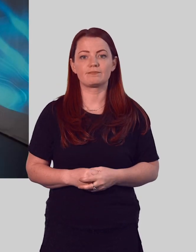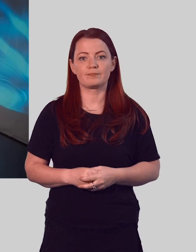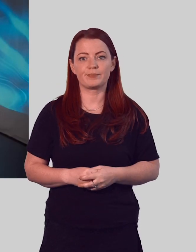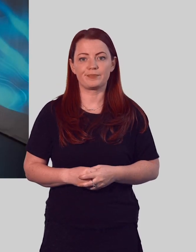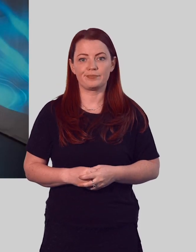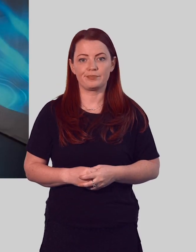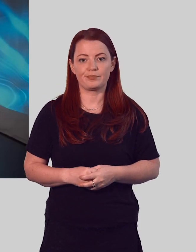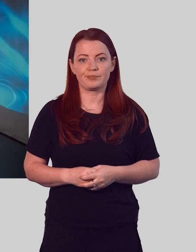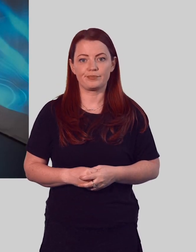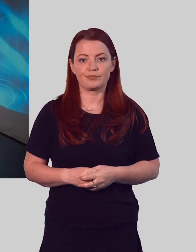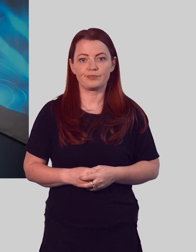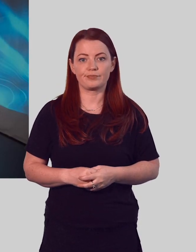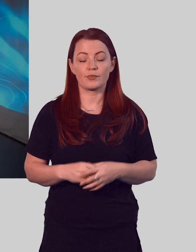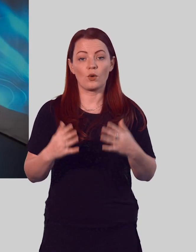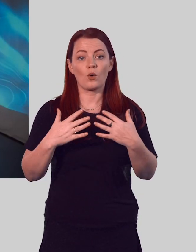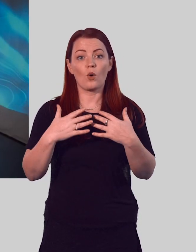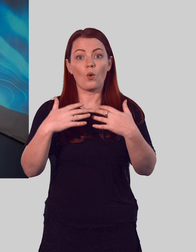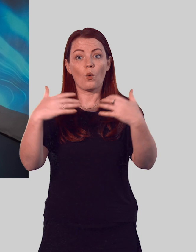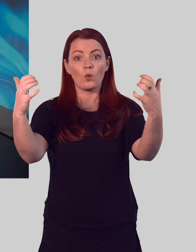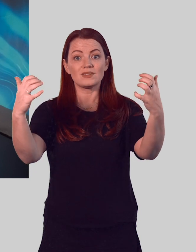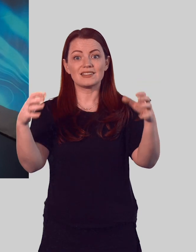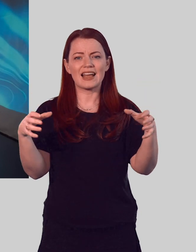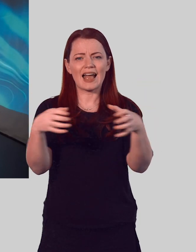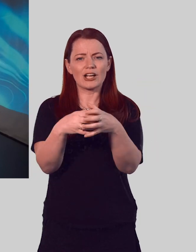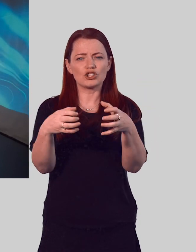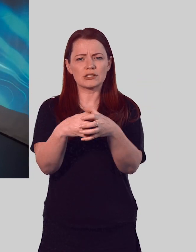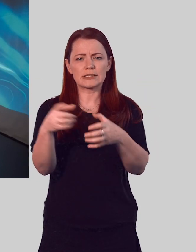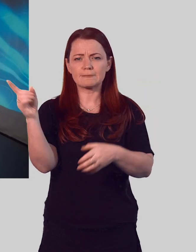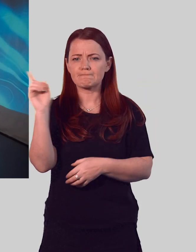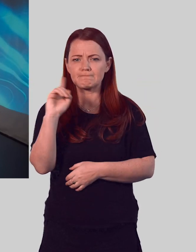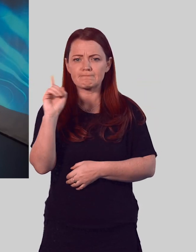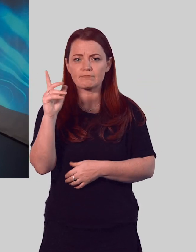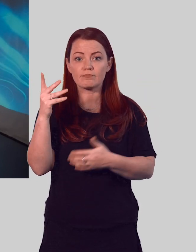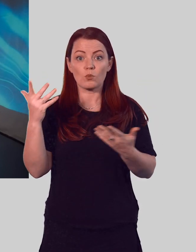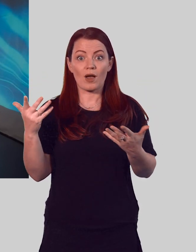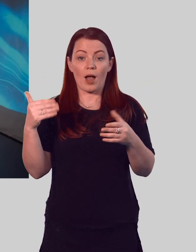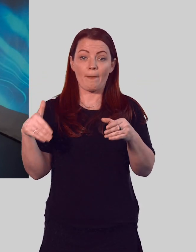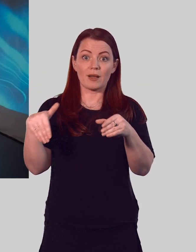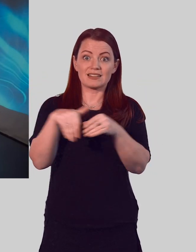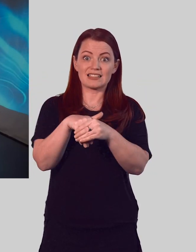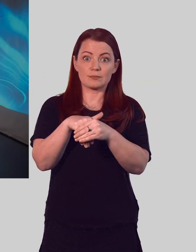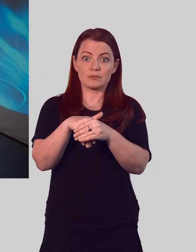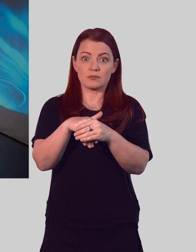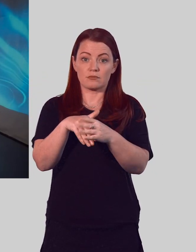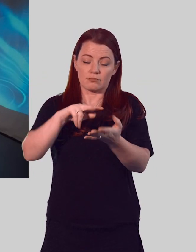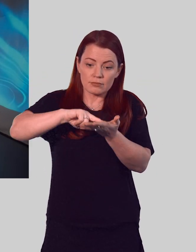Audience agency is where a participant intentionally performs an action that